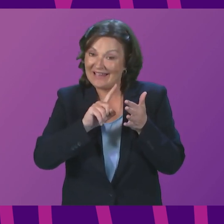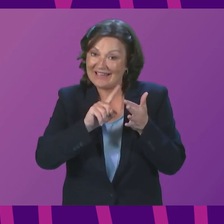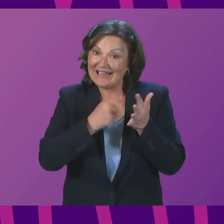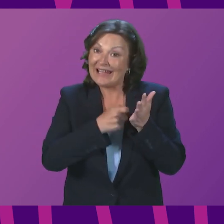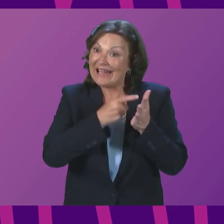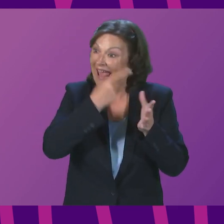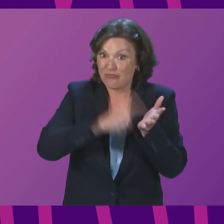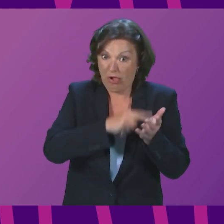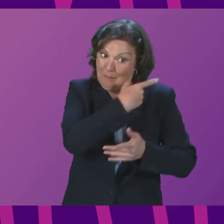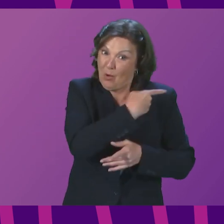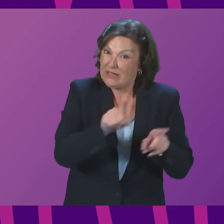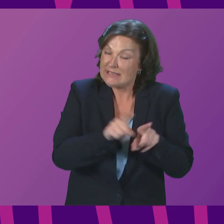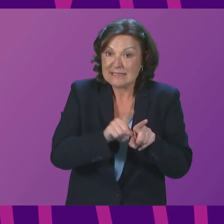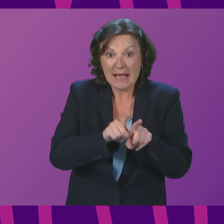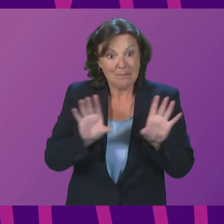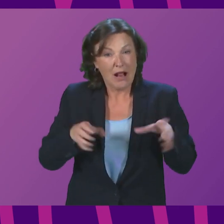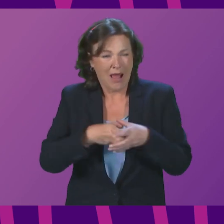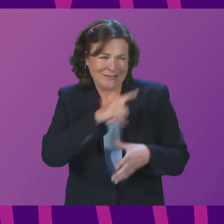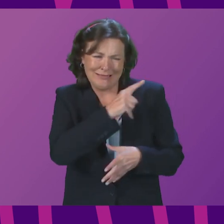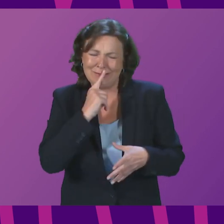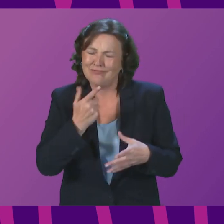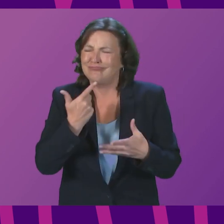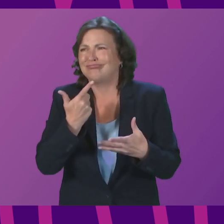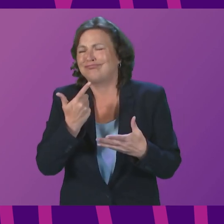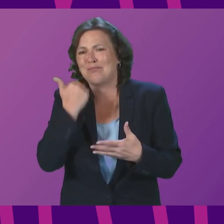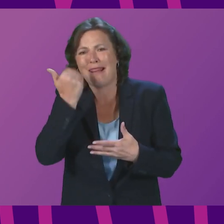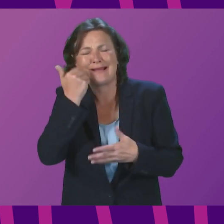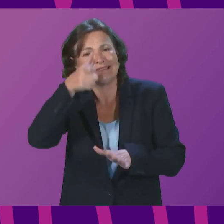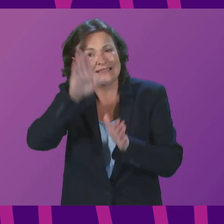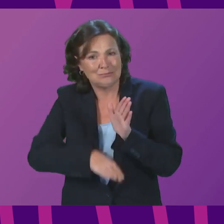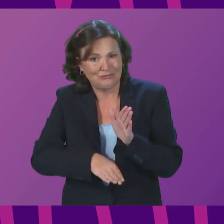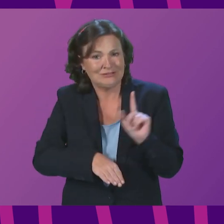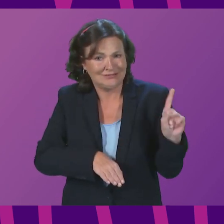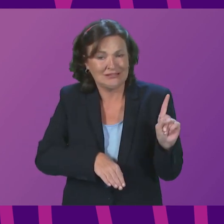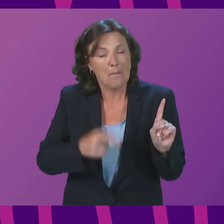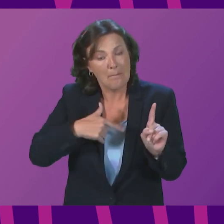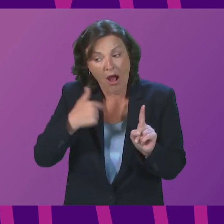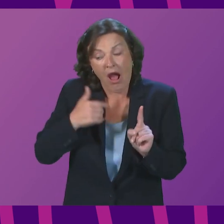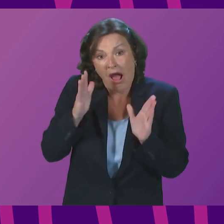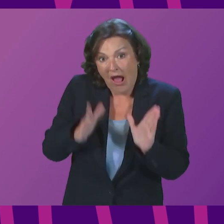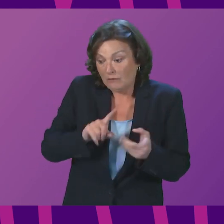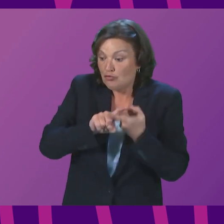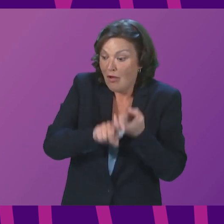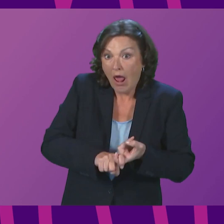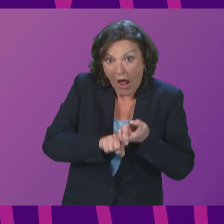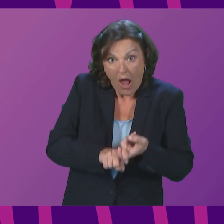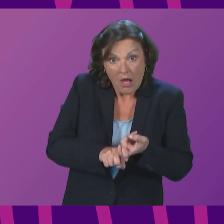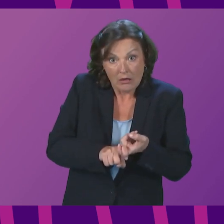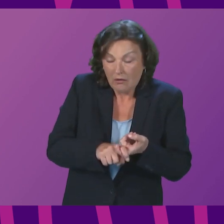He obviously has a wealth of expertise, but I have to rely on the advice that I get as